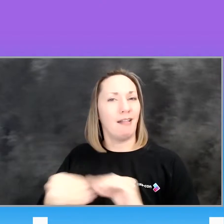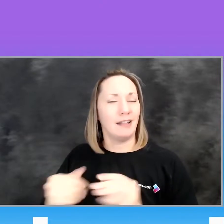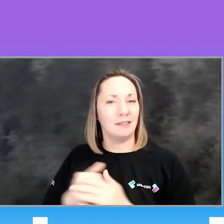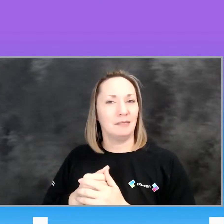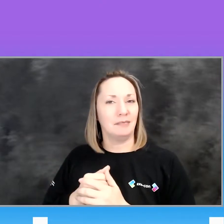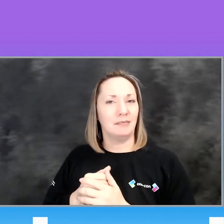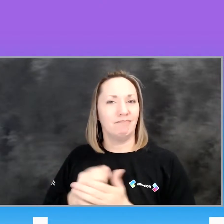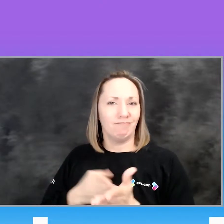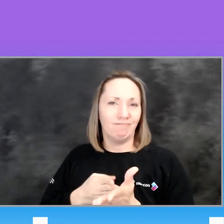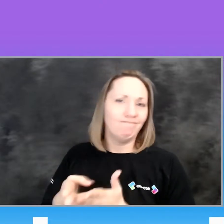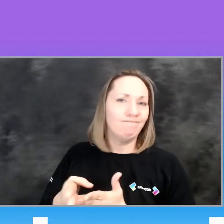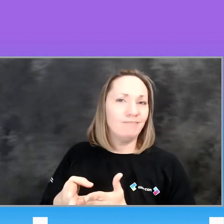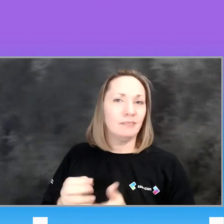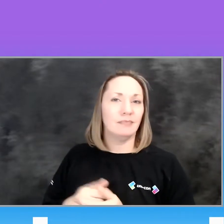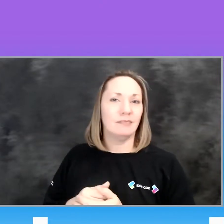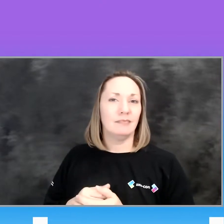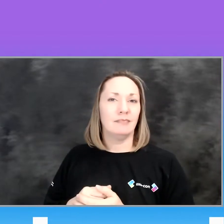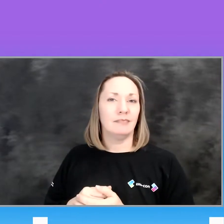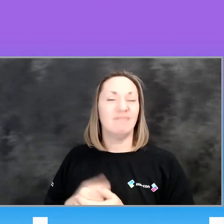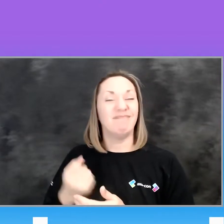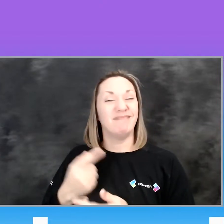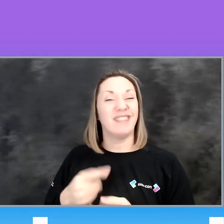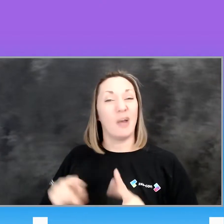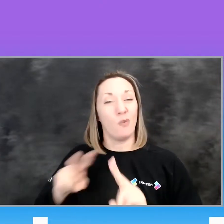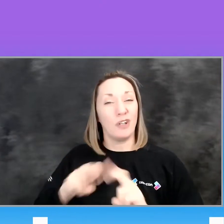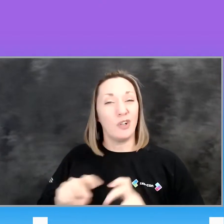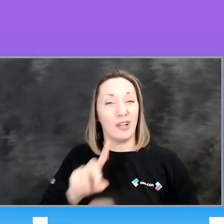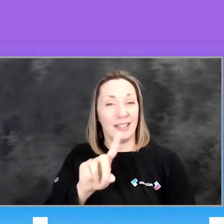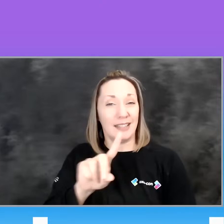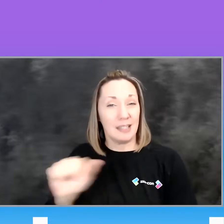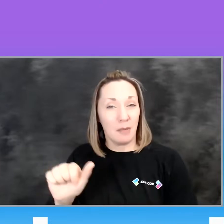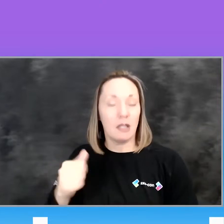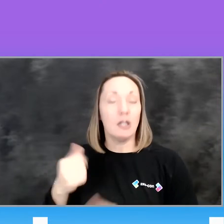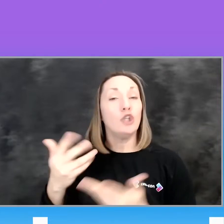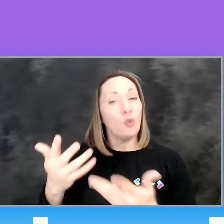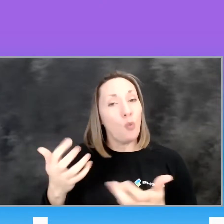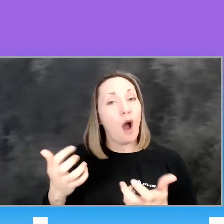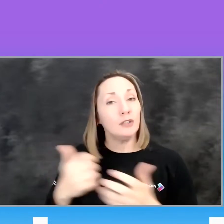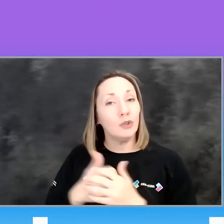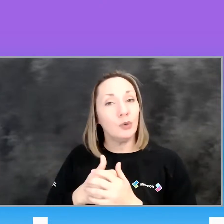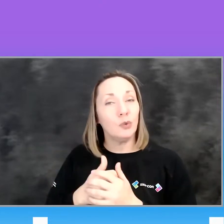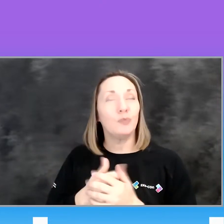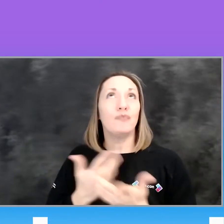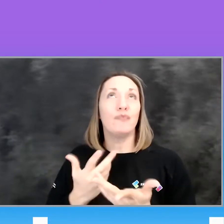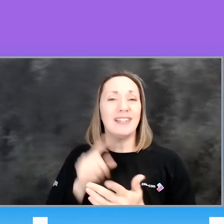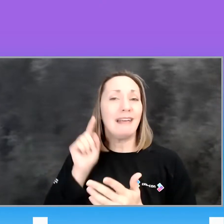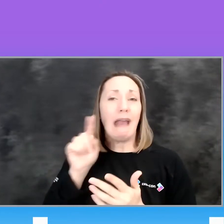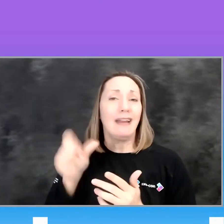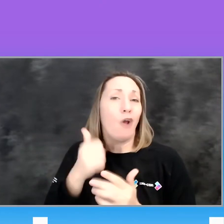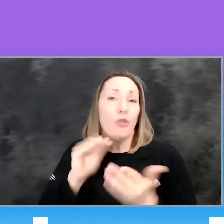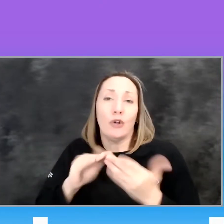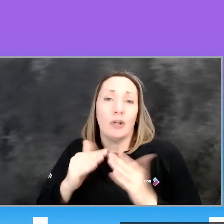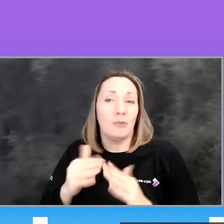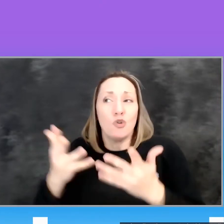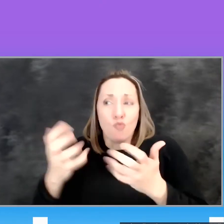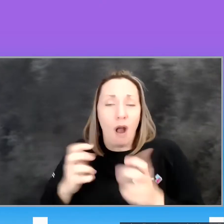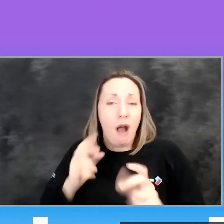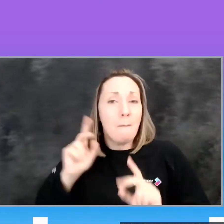you're looking at disability, you want to. It's like any other